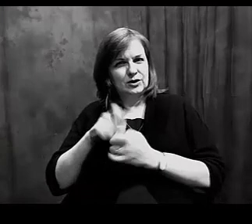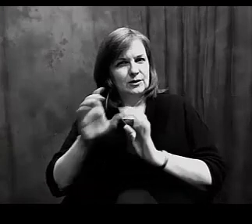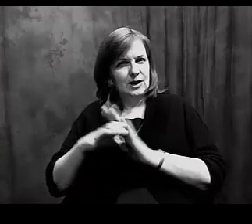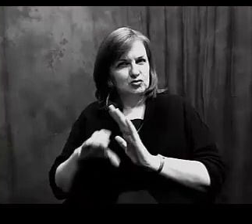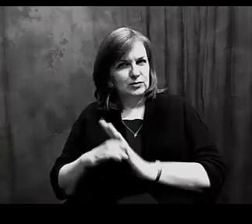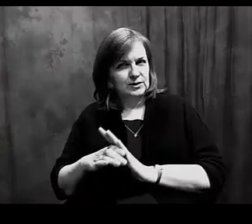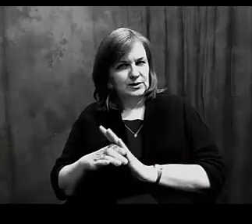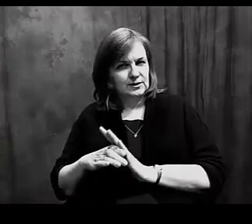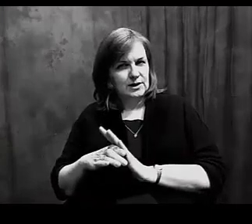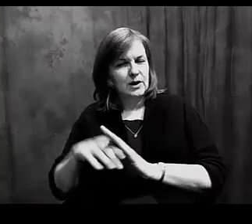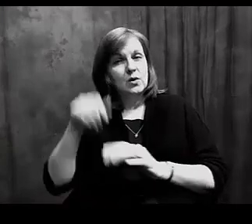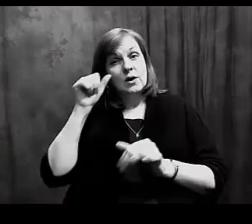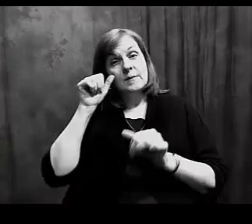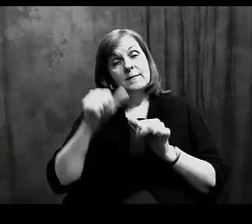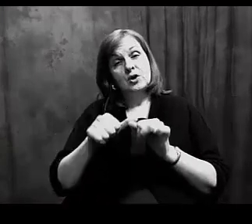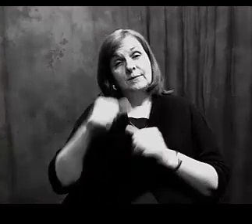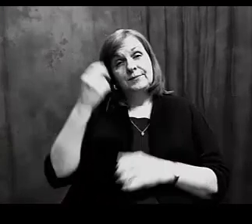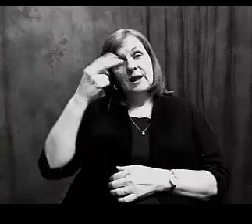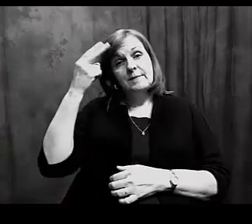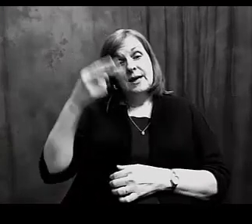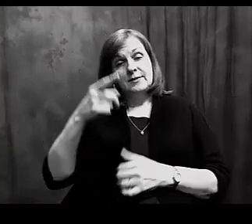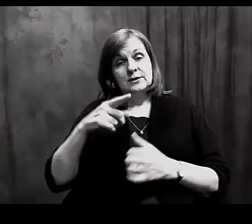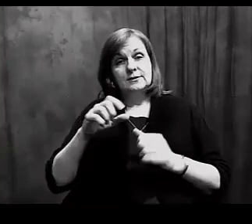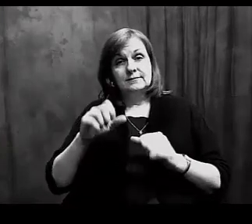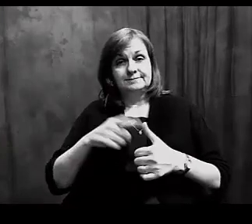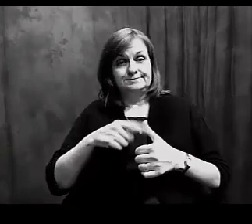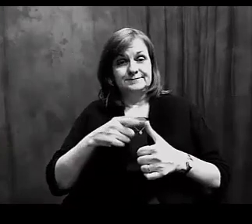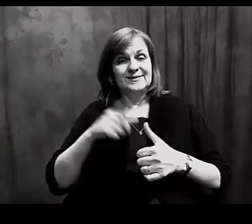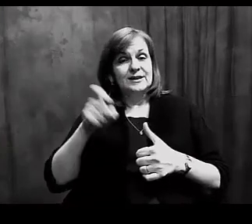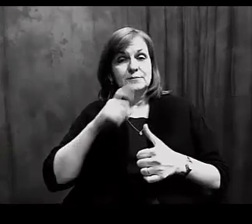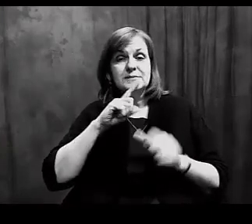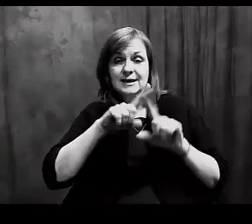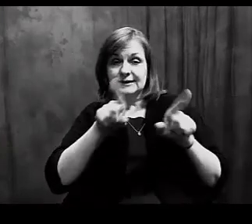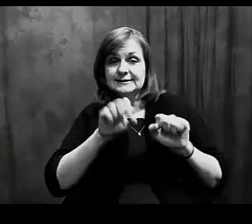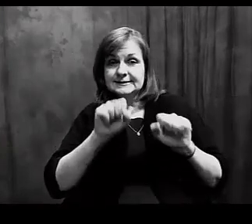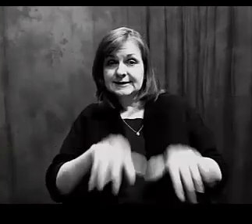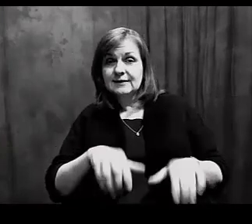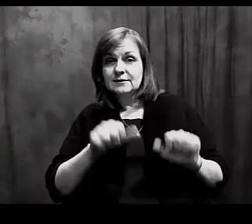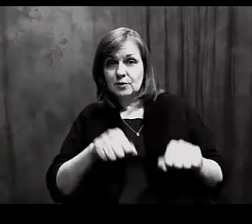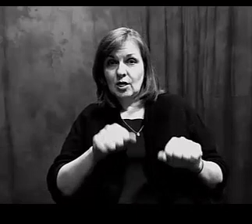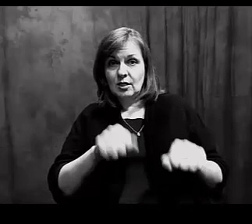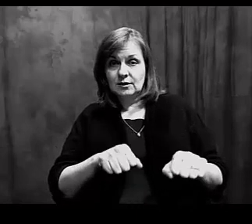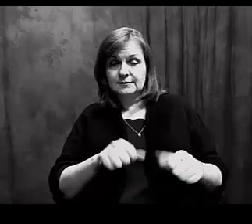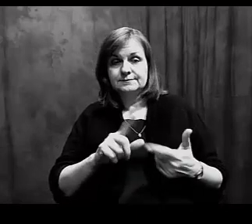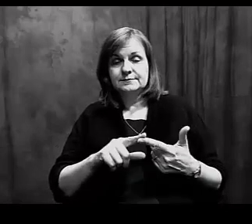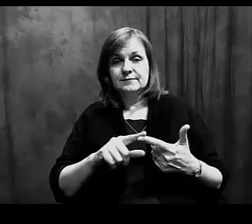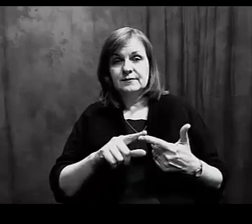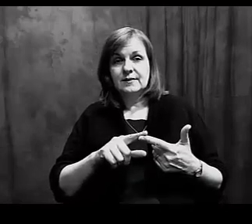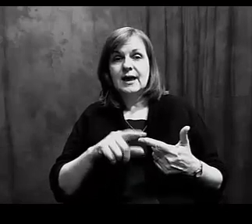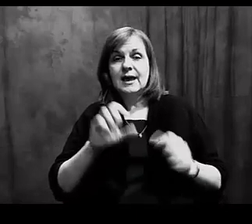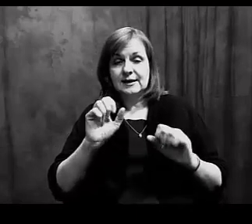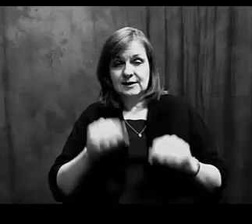characteristics associated with it - remember a hypothesis has to be testable